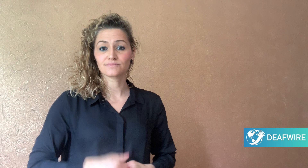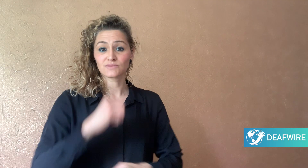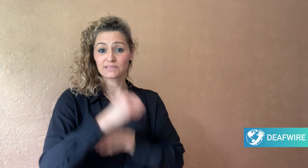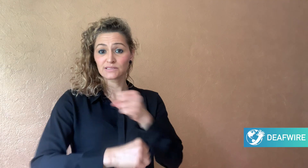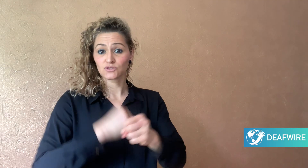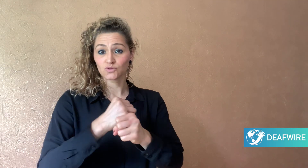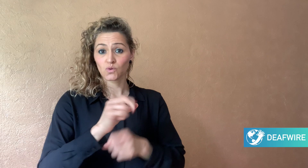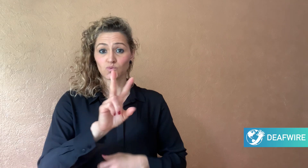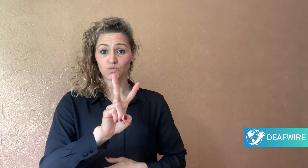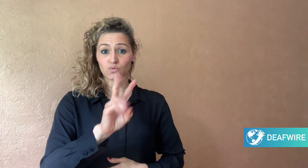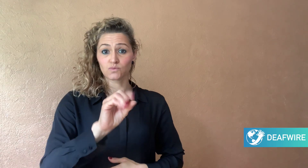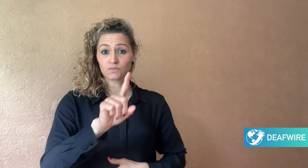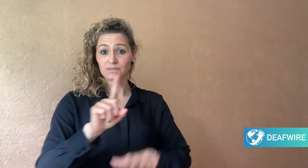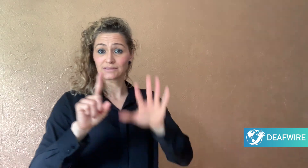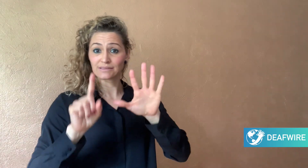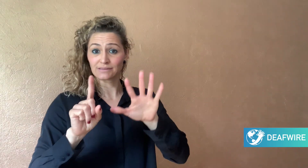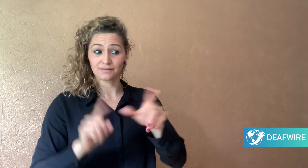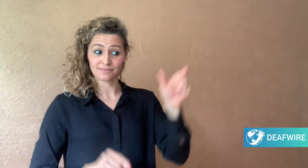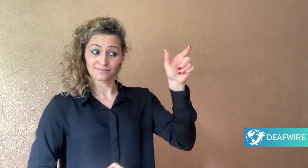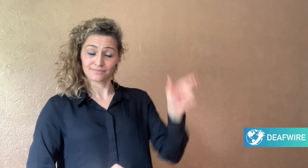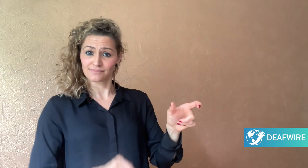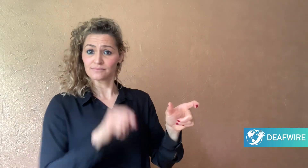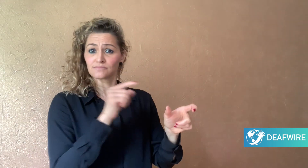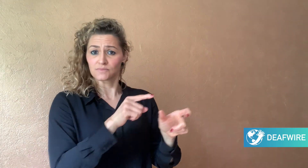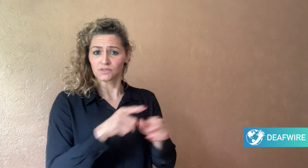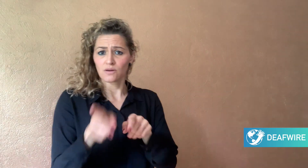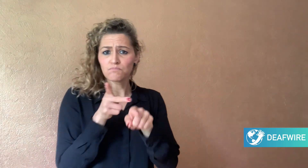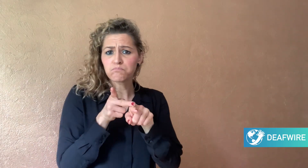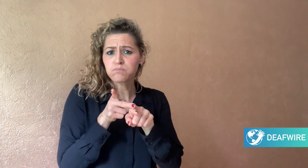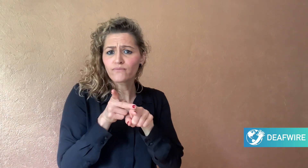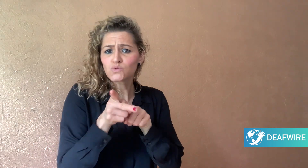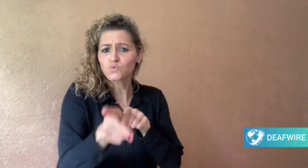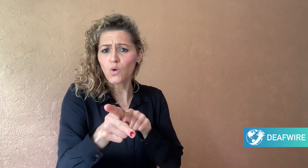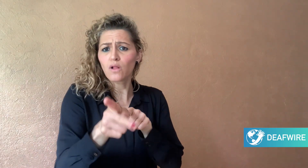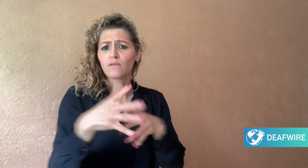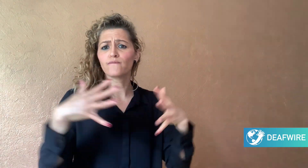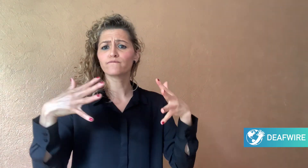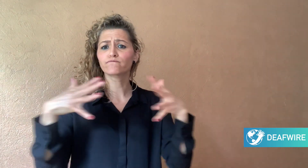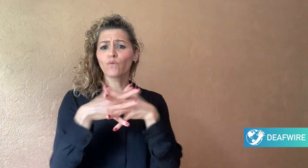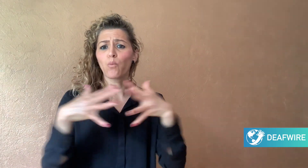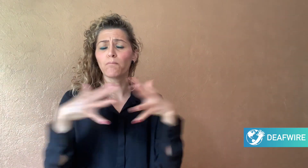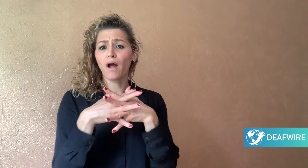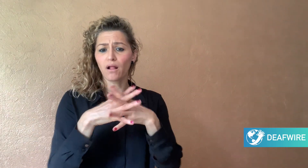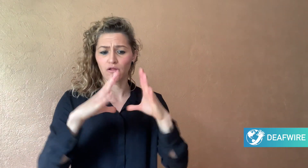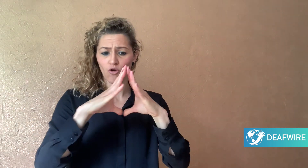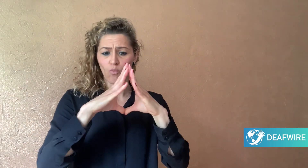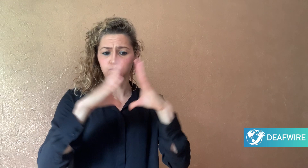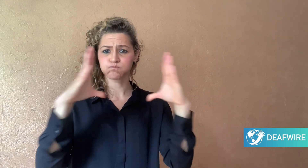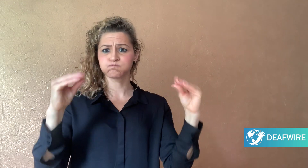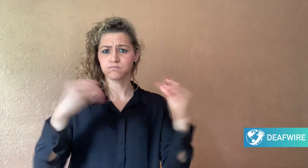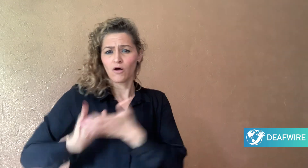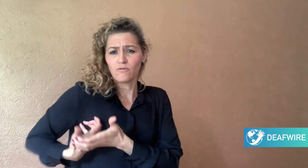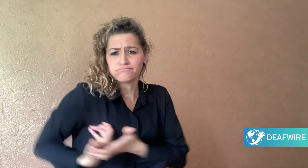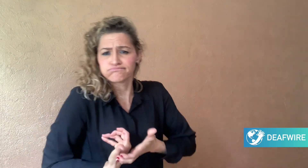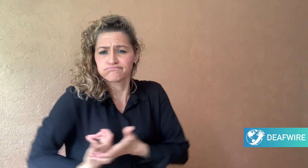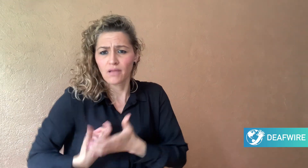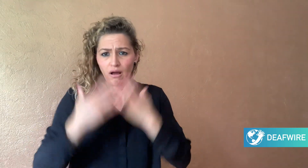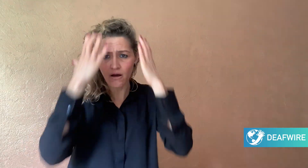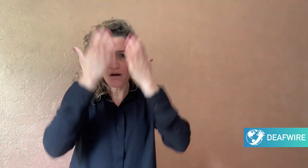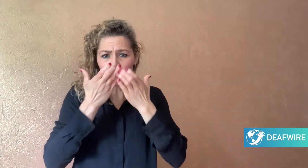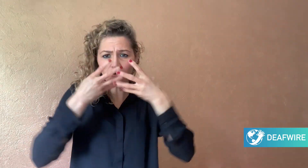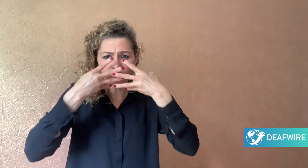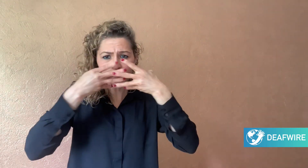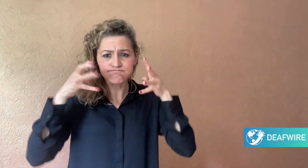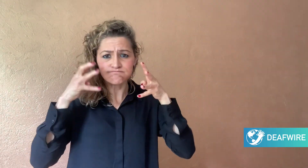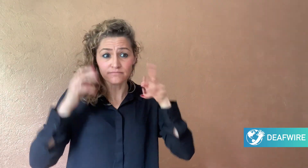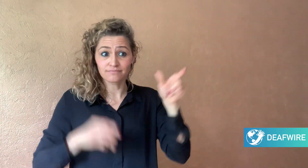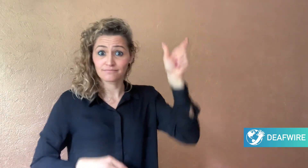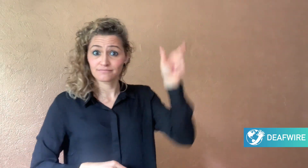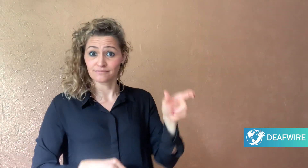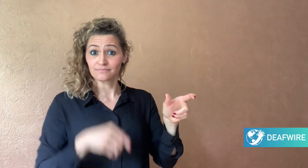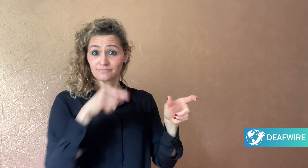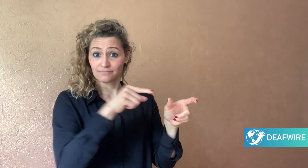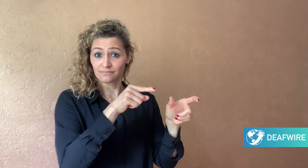In 2016, a professional football player named Colin Kaepernick